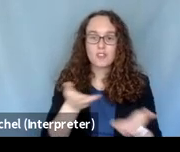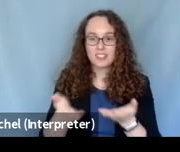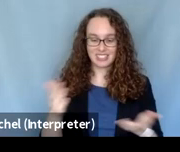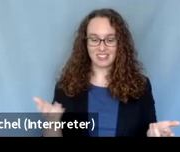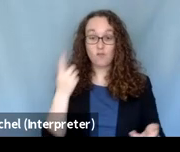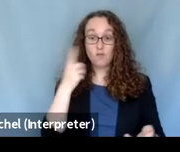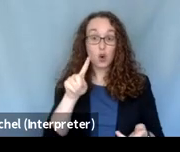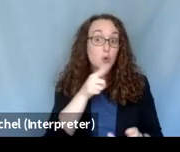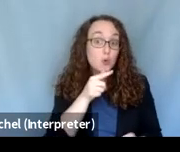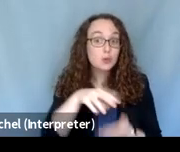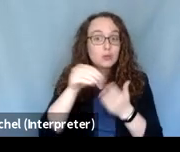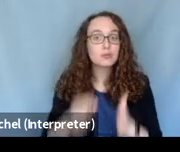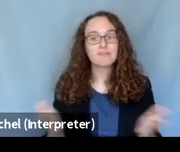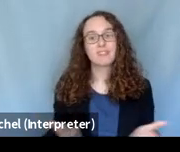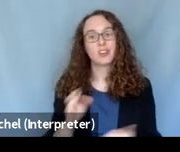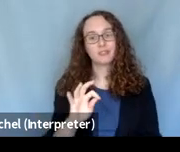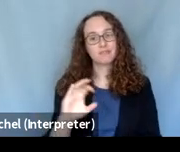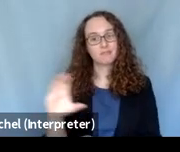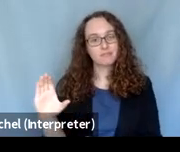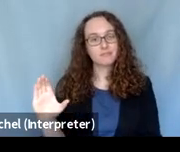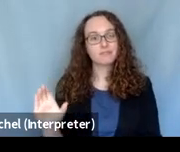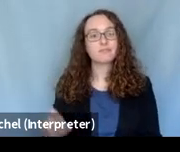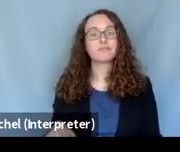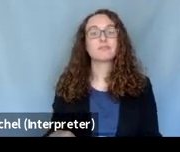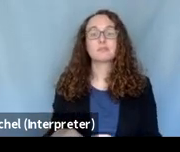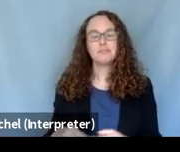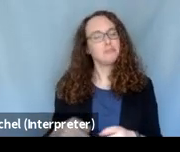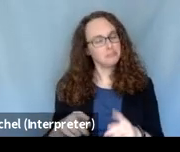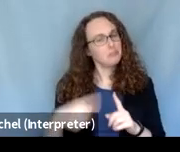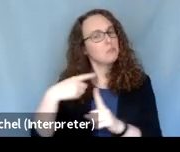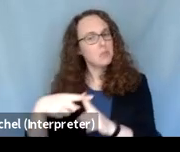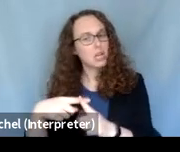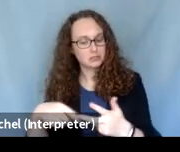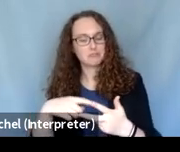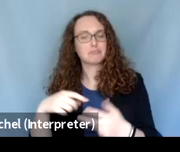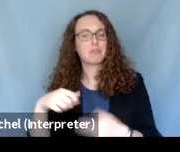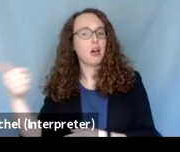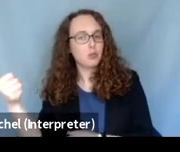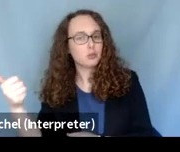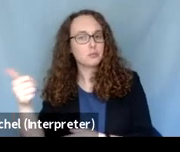employment services to alumni at Fresno City College.